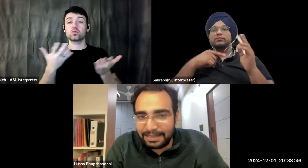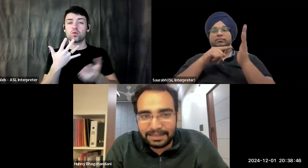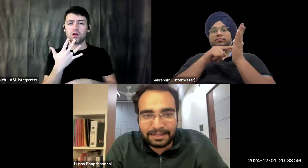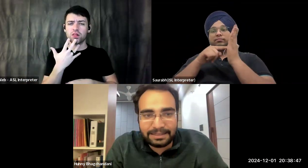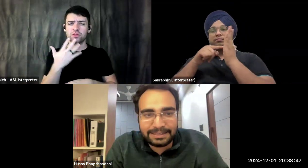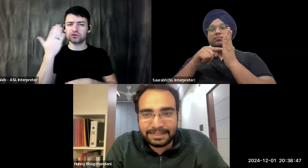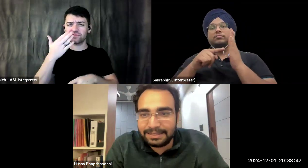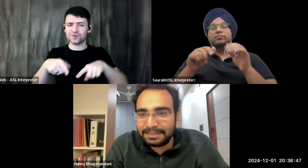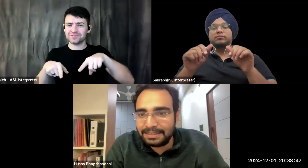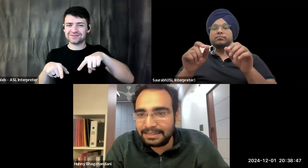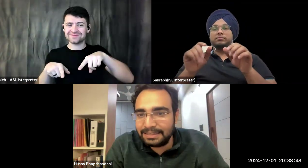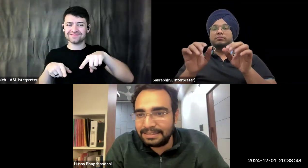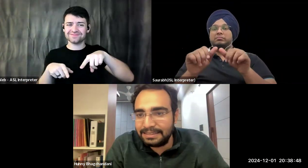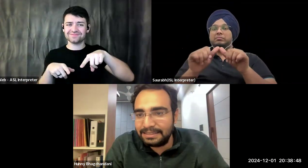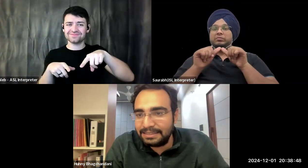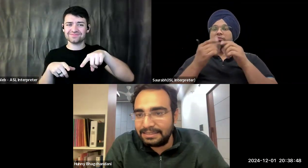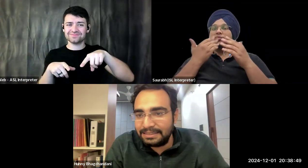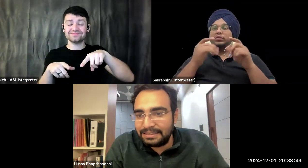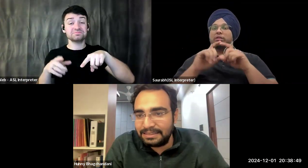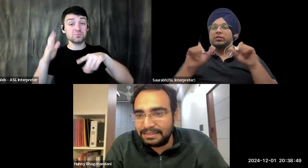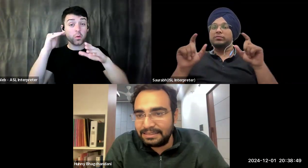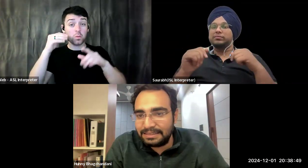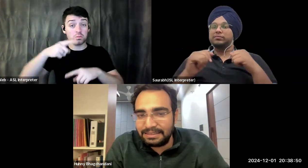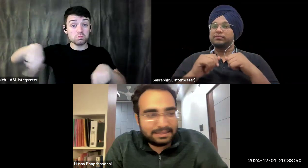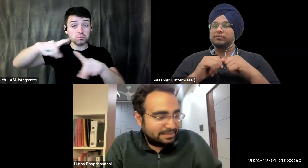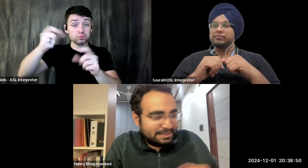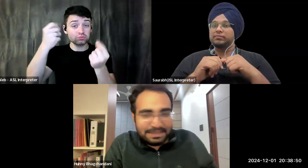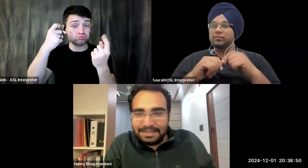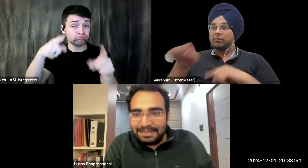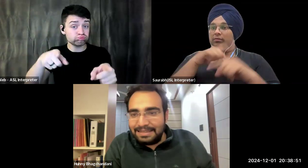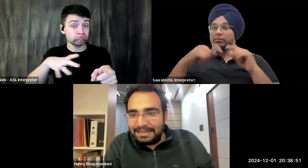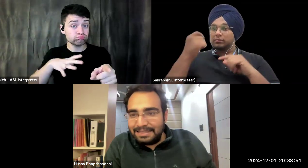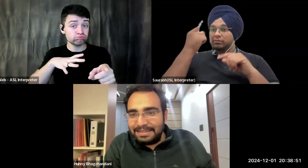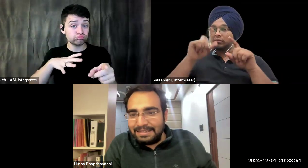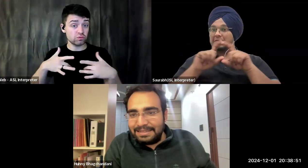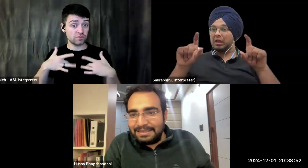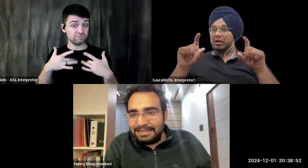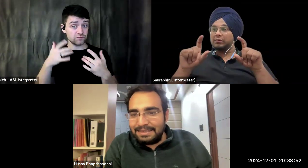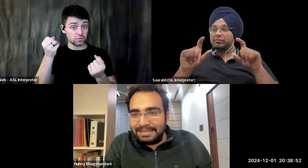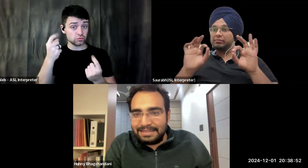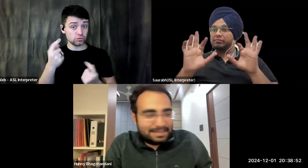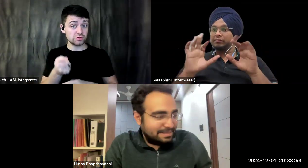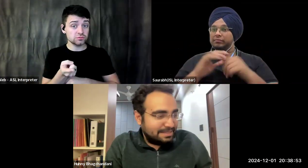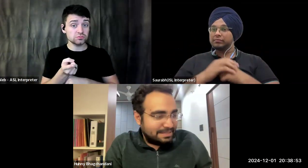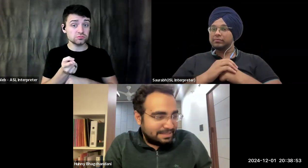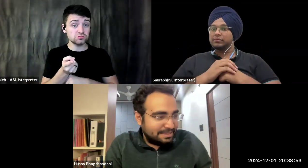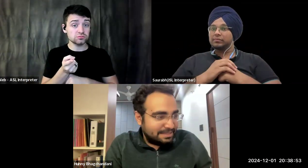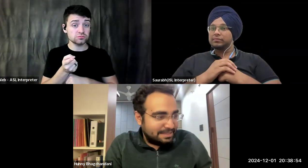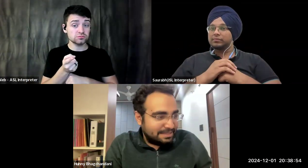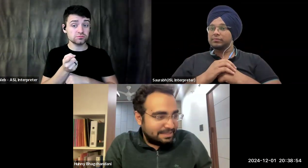I hope I'm getting understood.